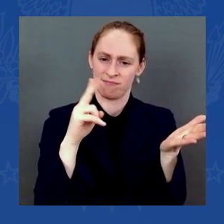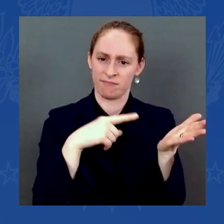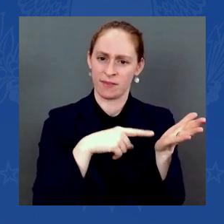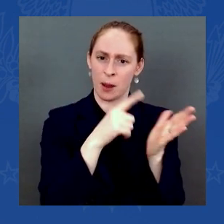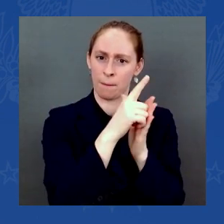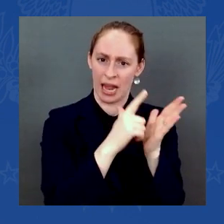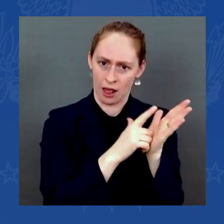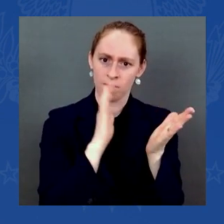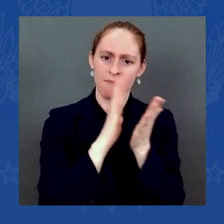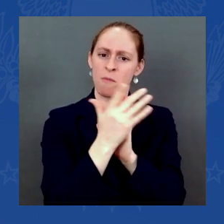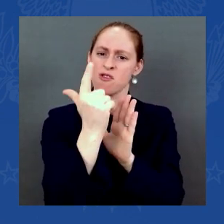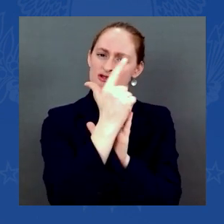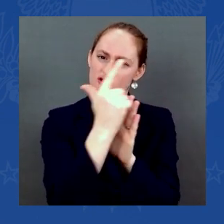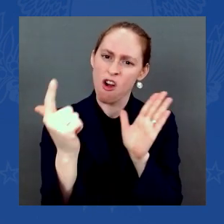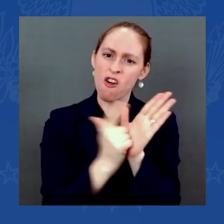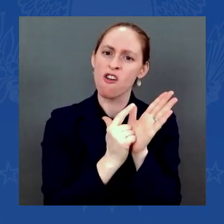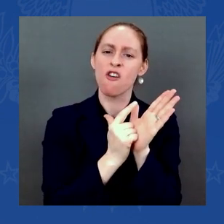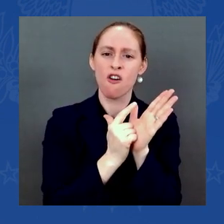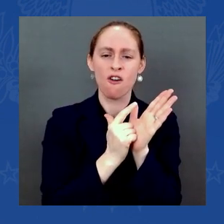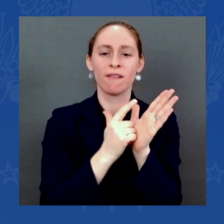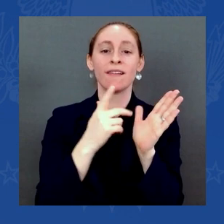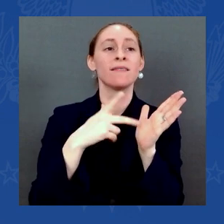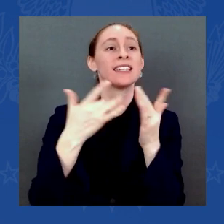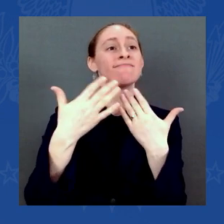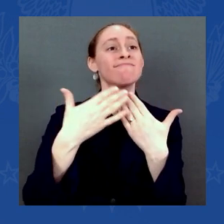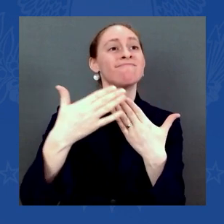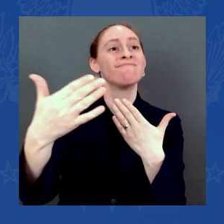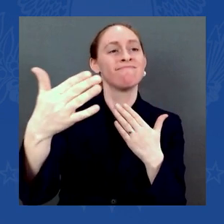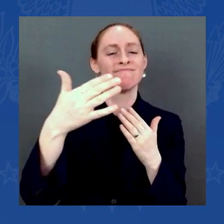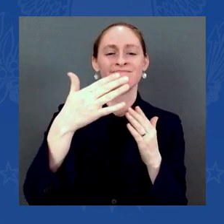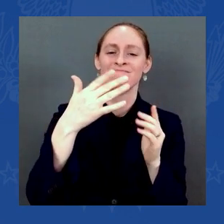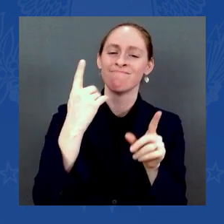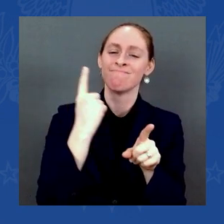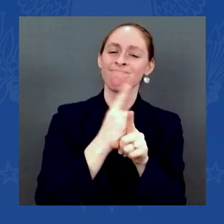and the power of unity in everyday Americans doing extraordinary things.